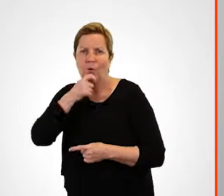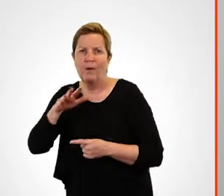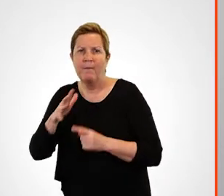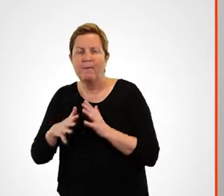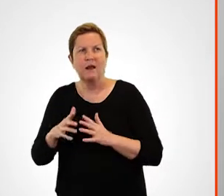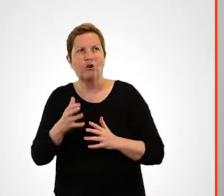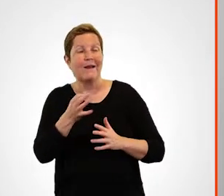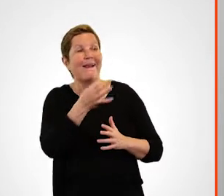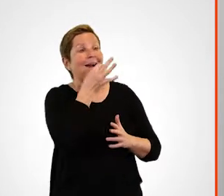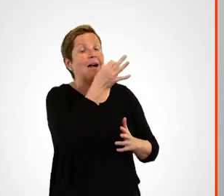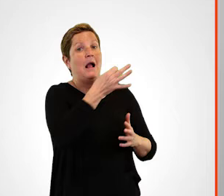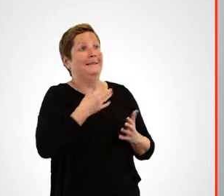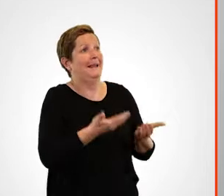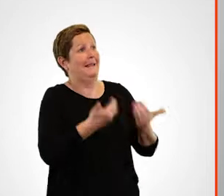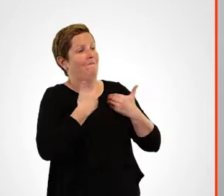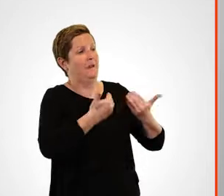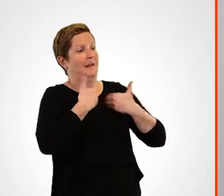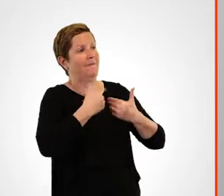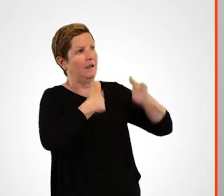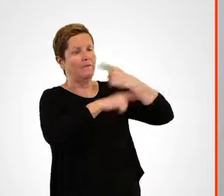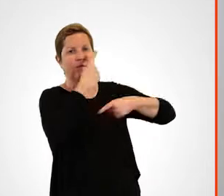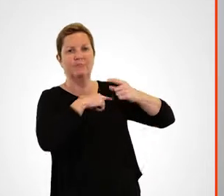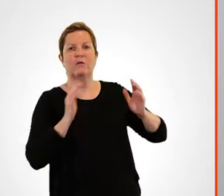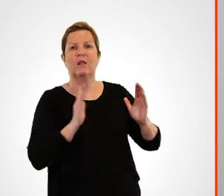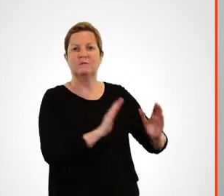if you will, being asked for and less learning that's being